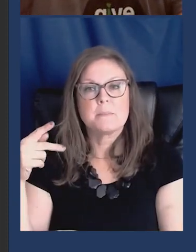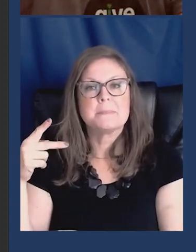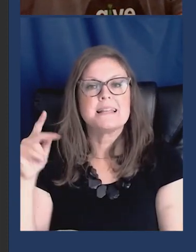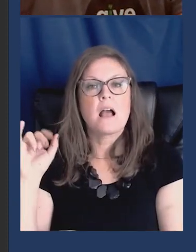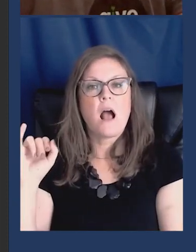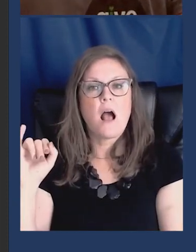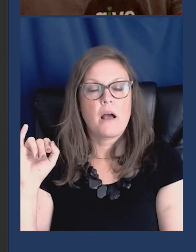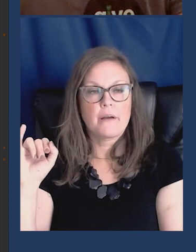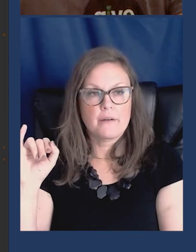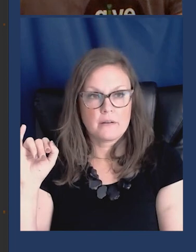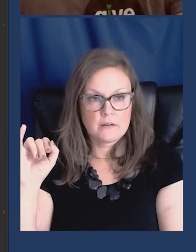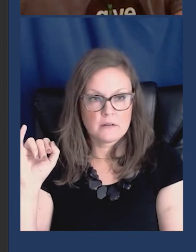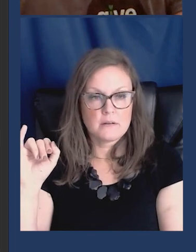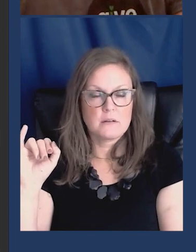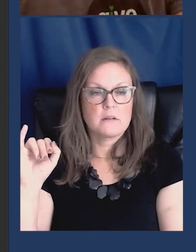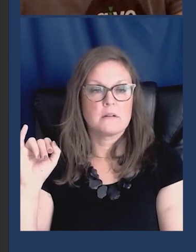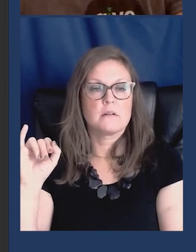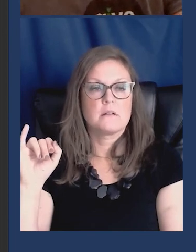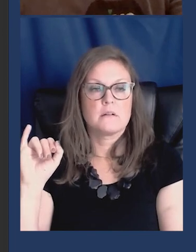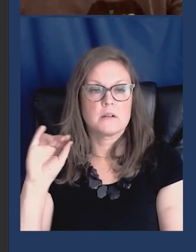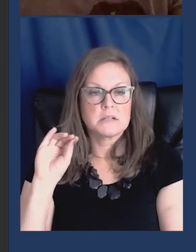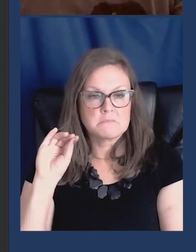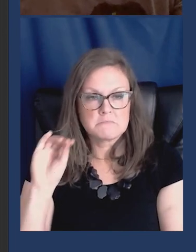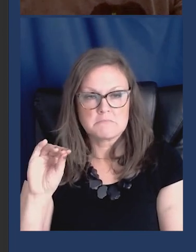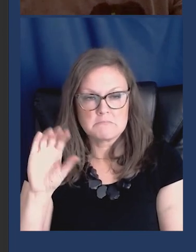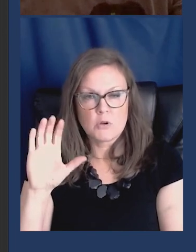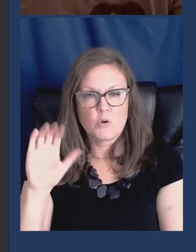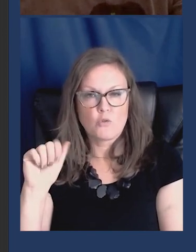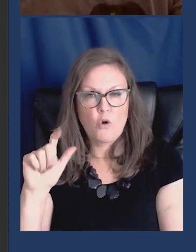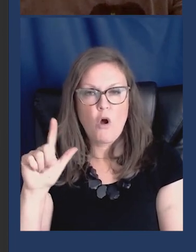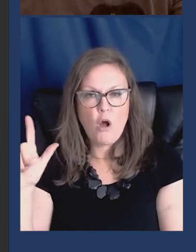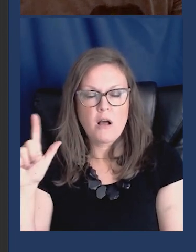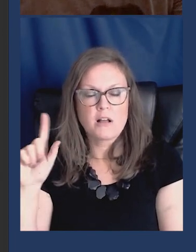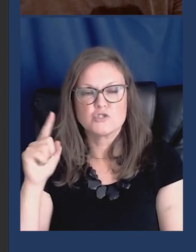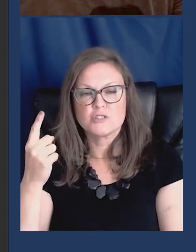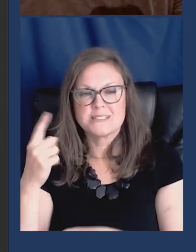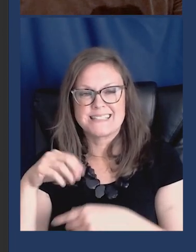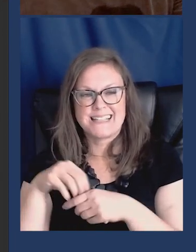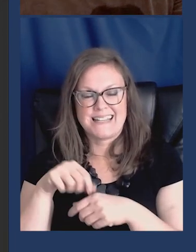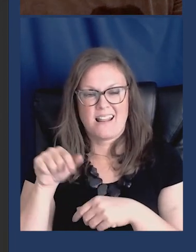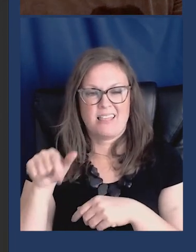you know, in this method down near the end.